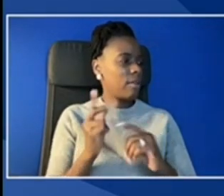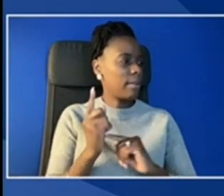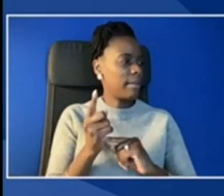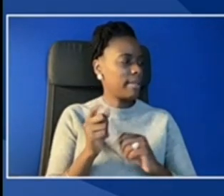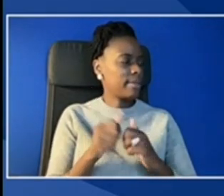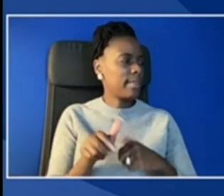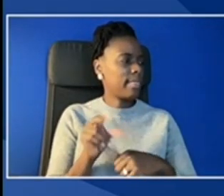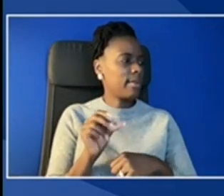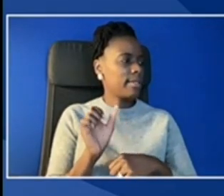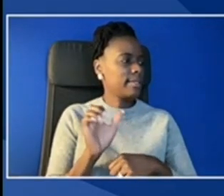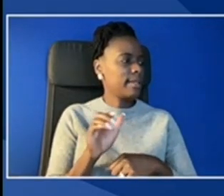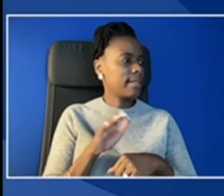Your time begins now.